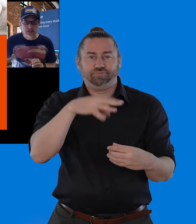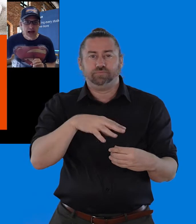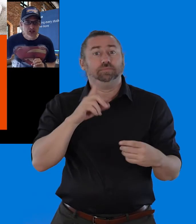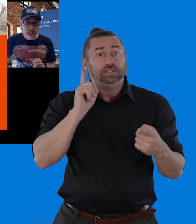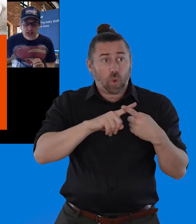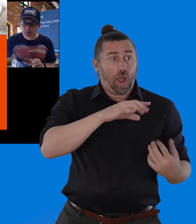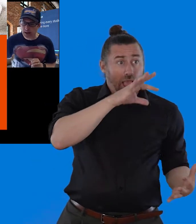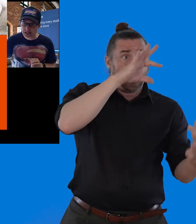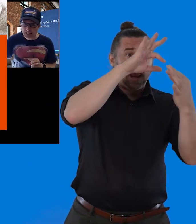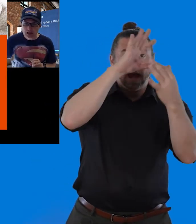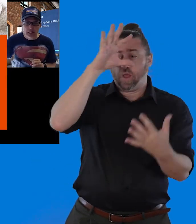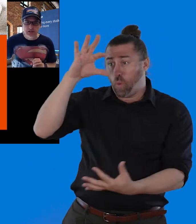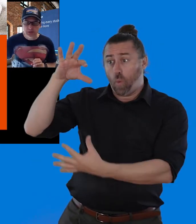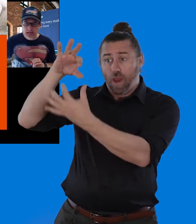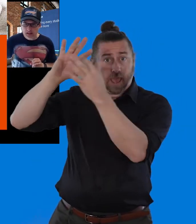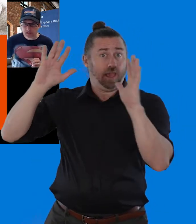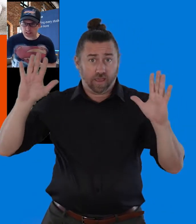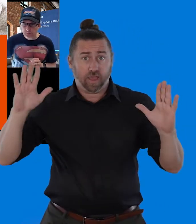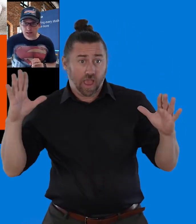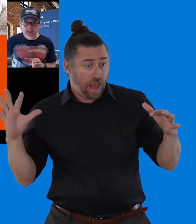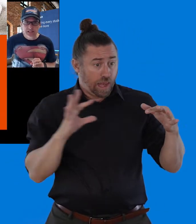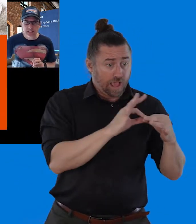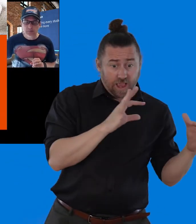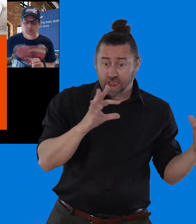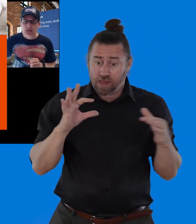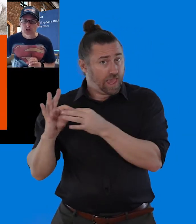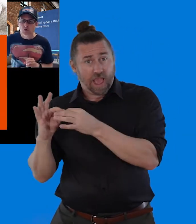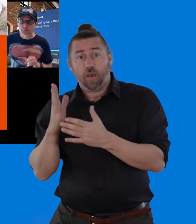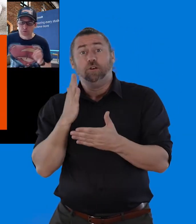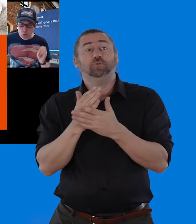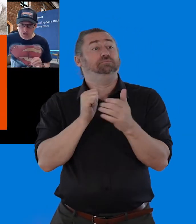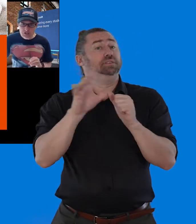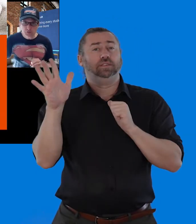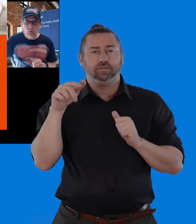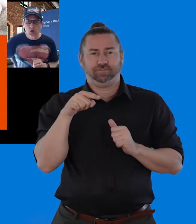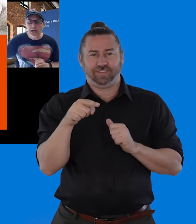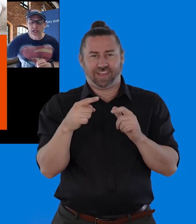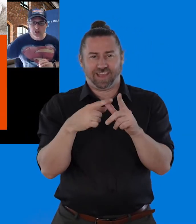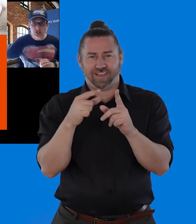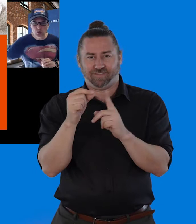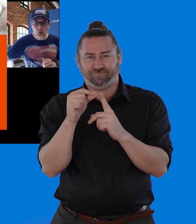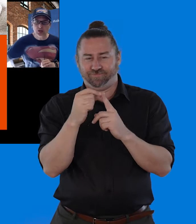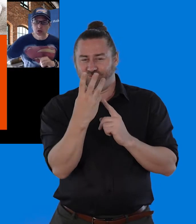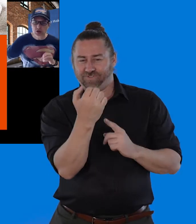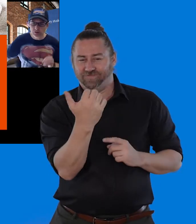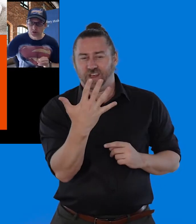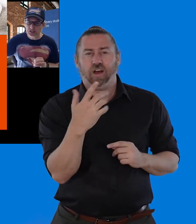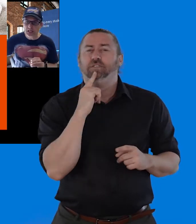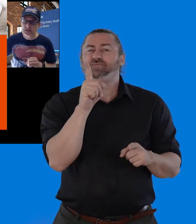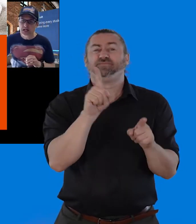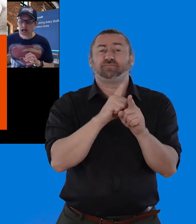it's actually better to be in this space here. So, for most of you working in schools or universities,